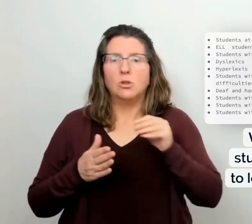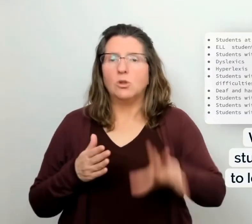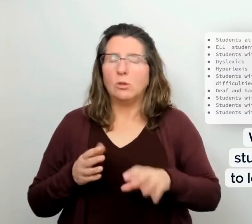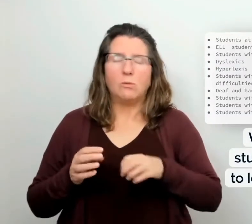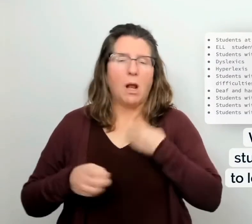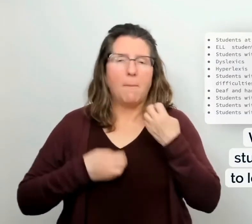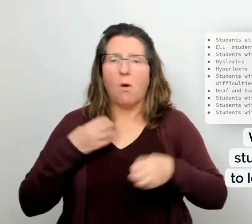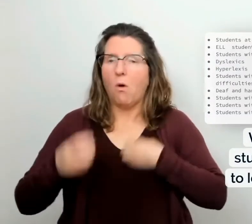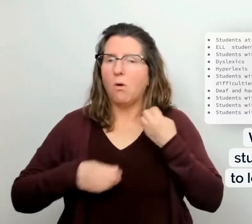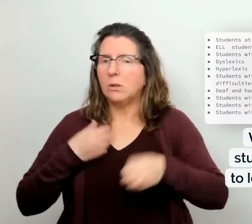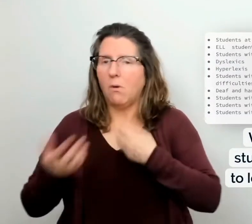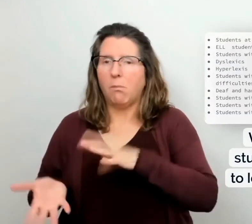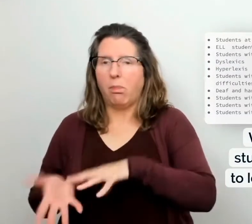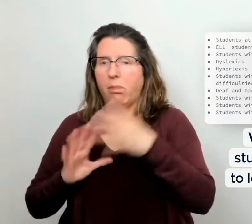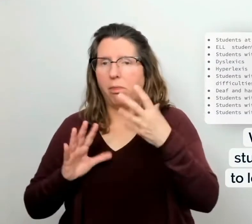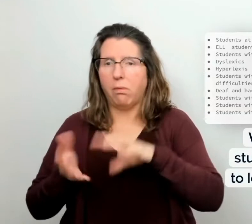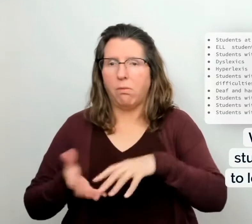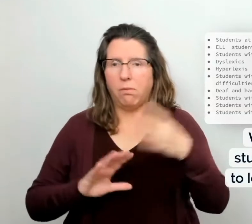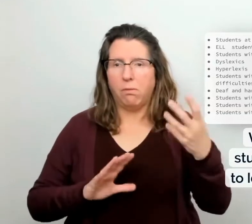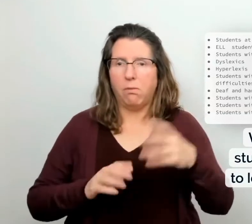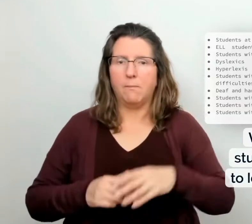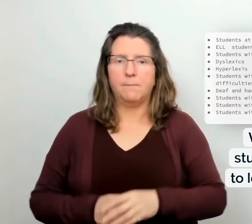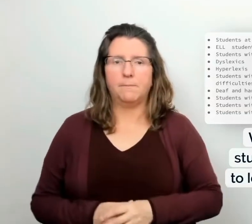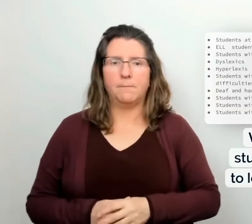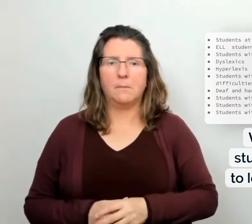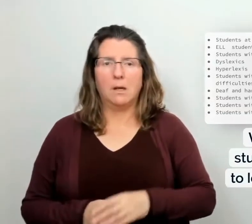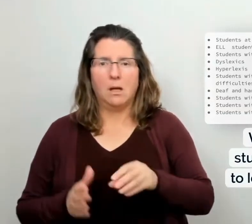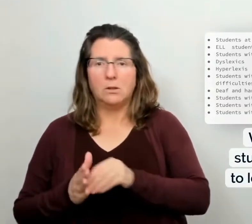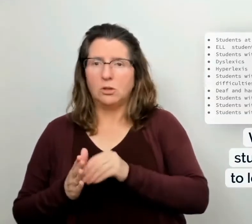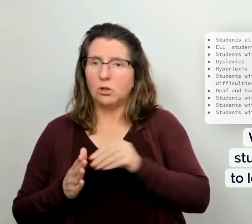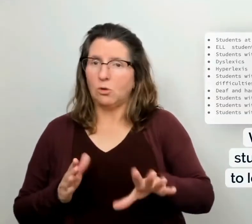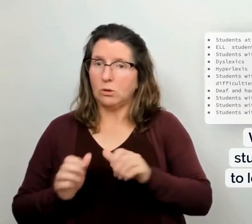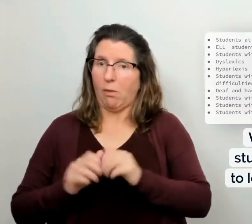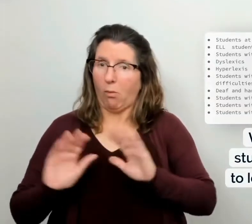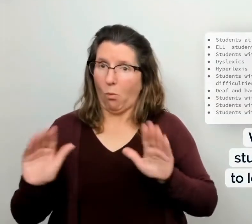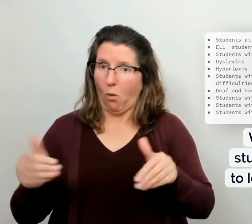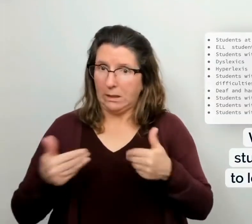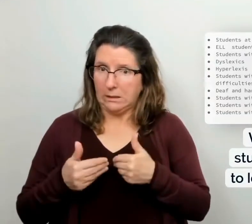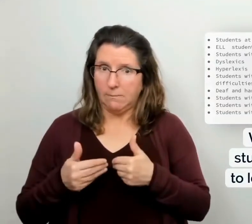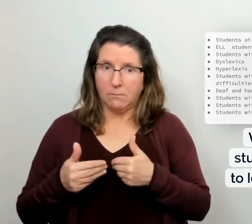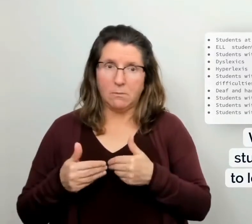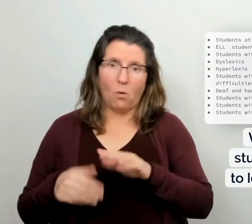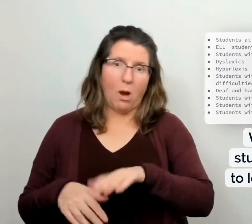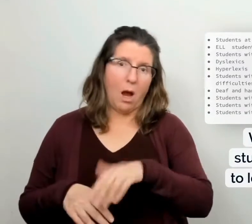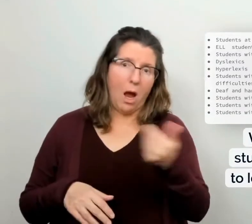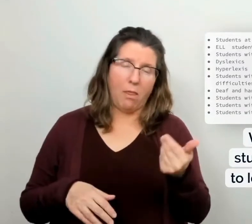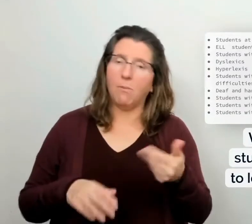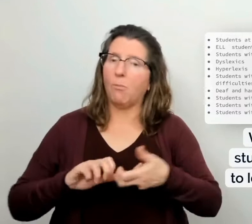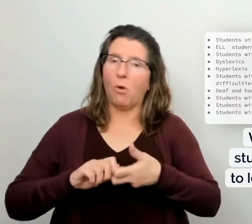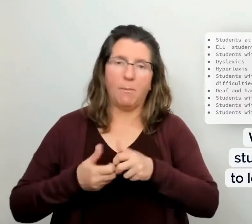Student with emotional concerns. Students with autism or other syndromes.